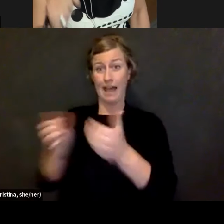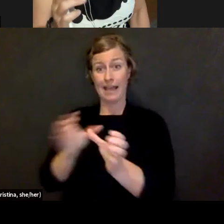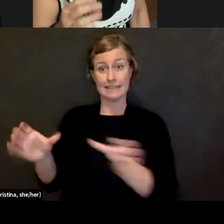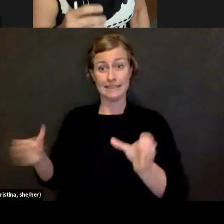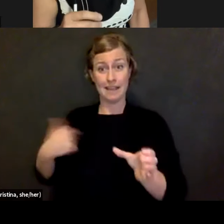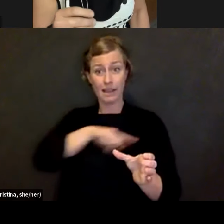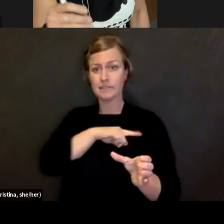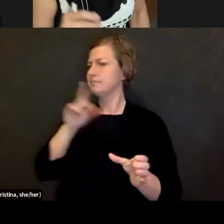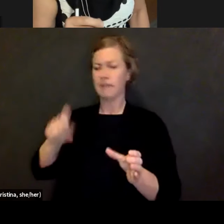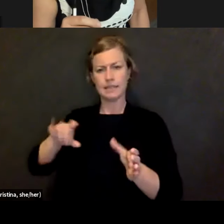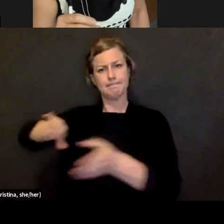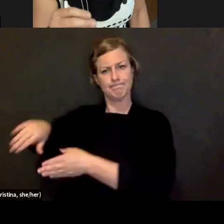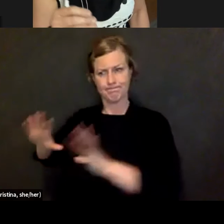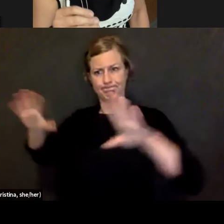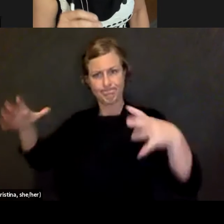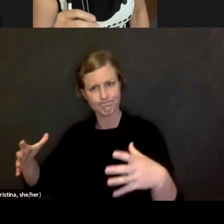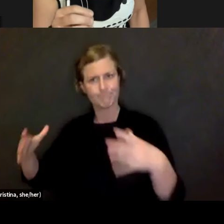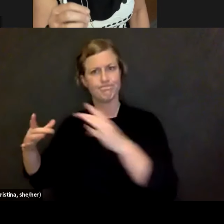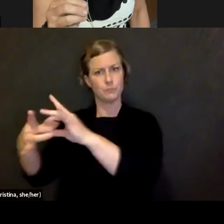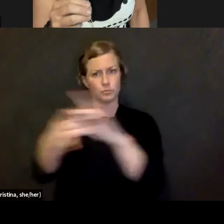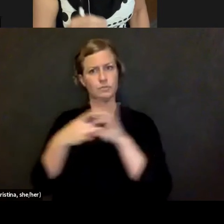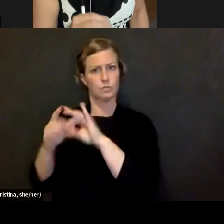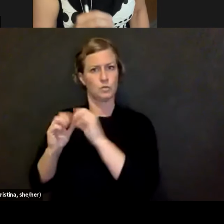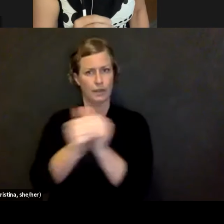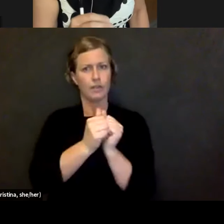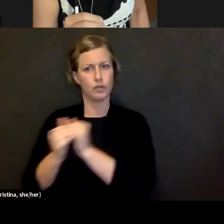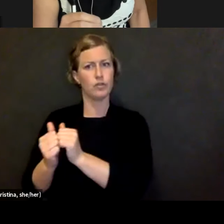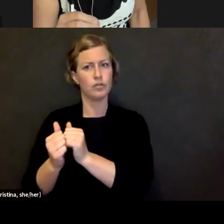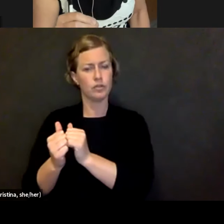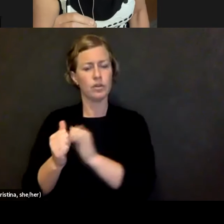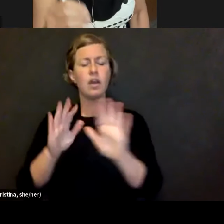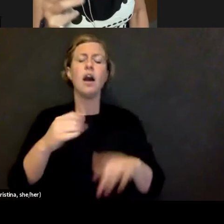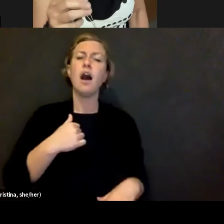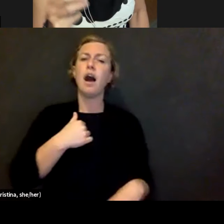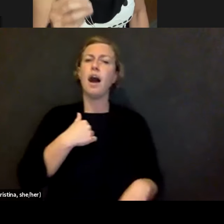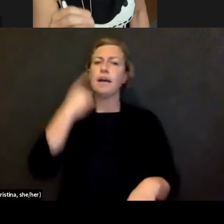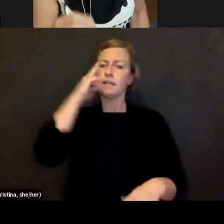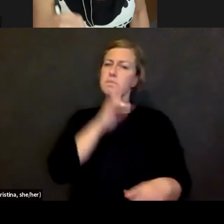table the things that divide us. And I will say, I'd like to take this moment and just say, you